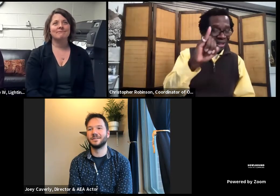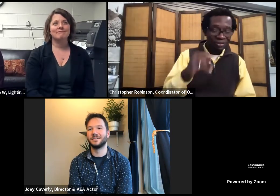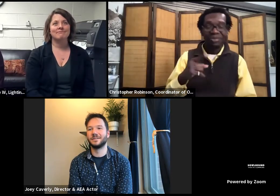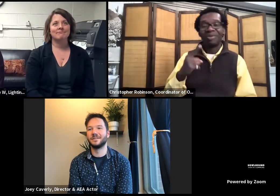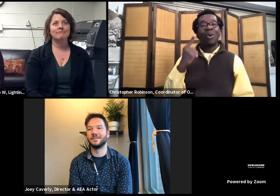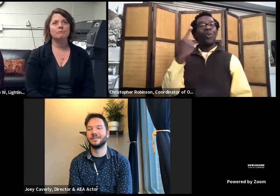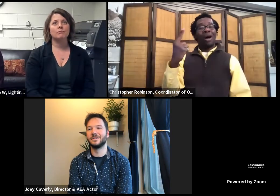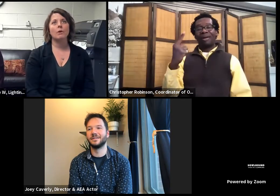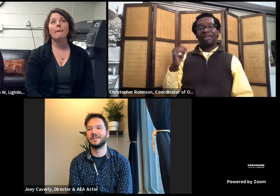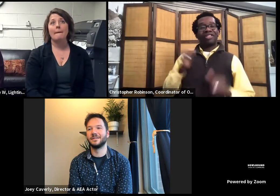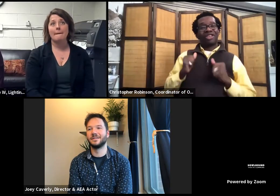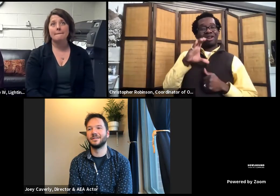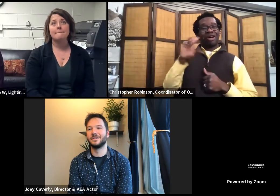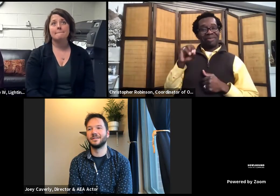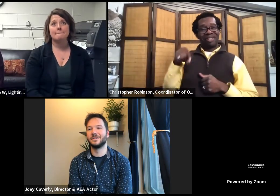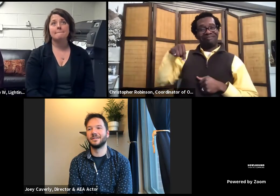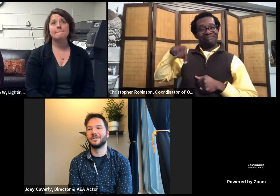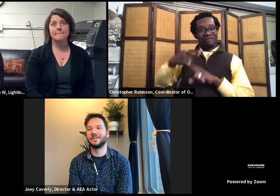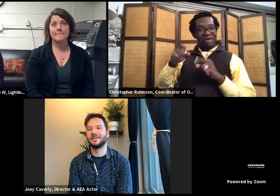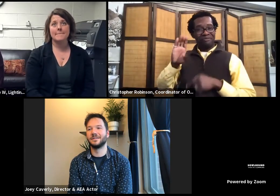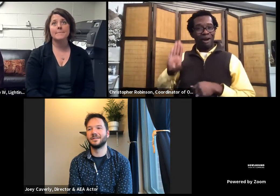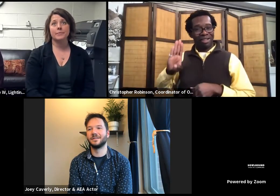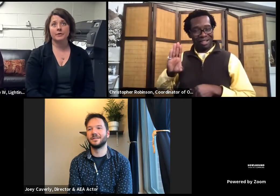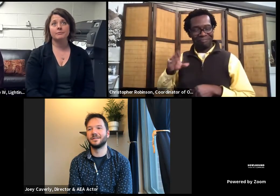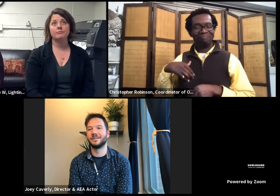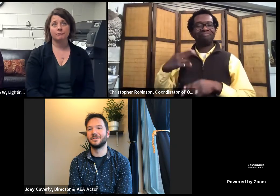Annie and Joey, one thing,